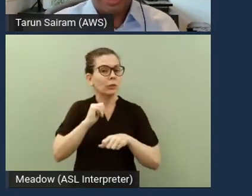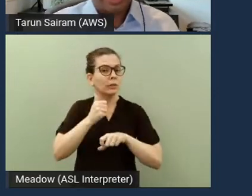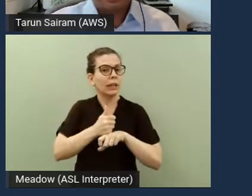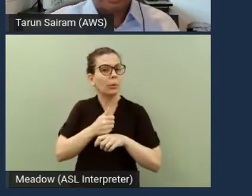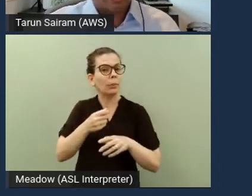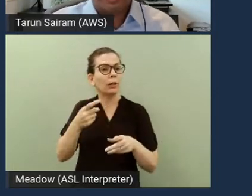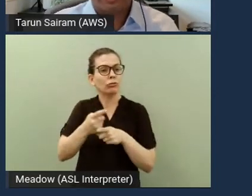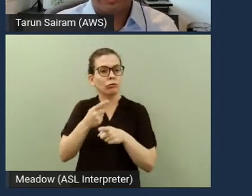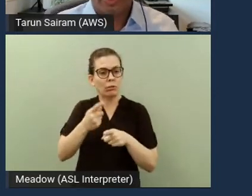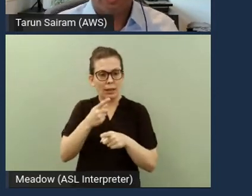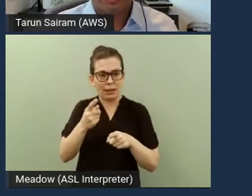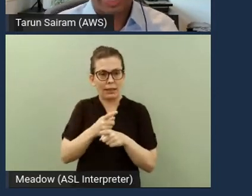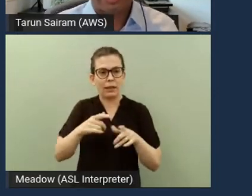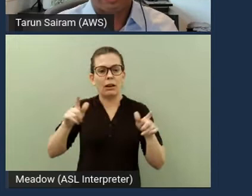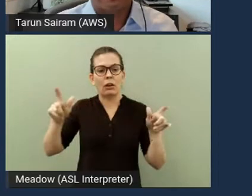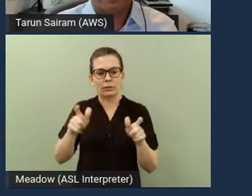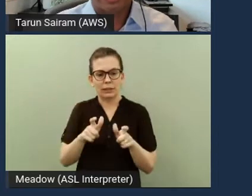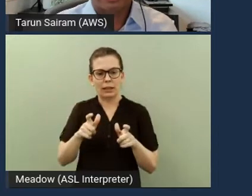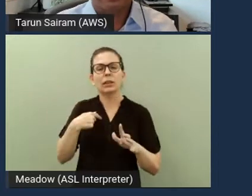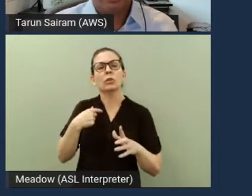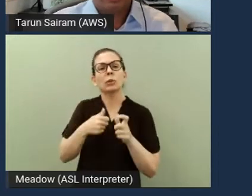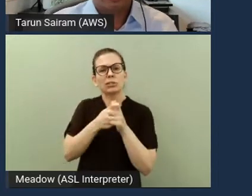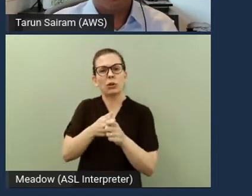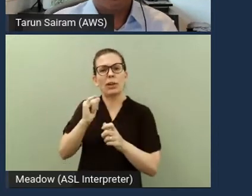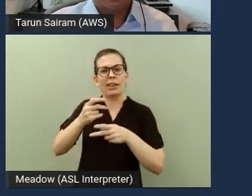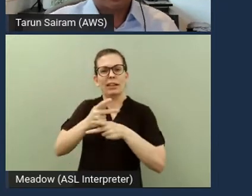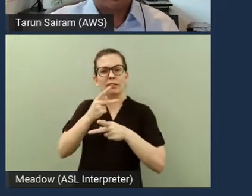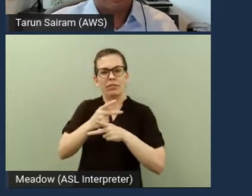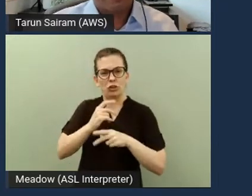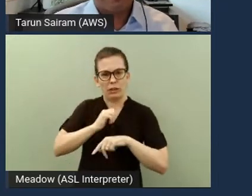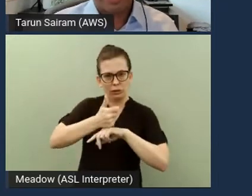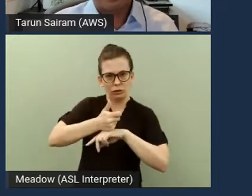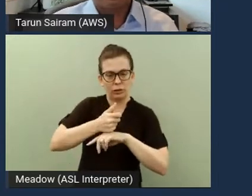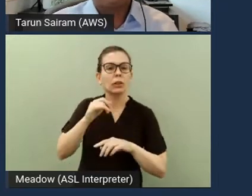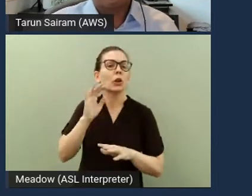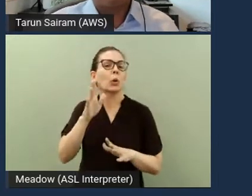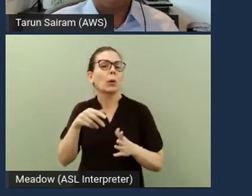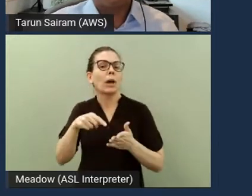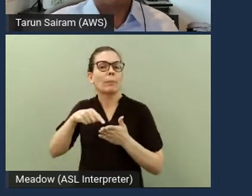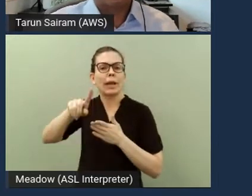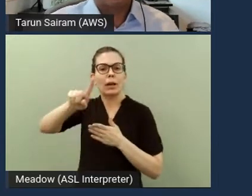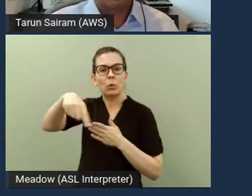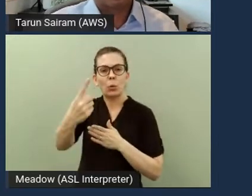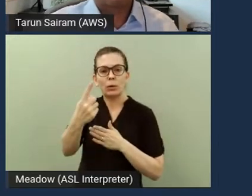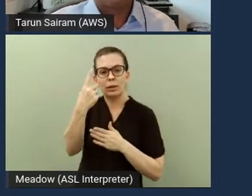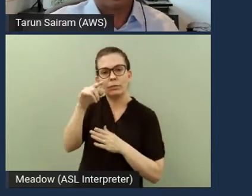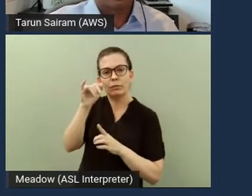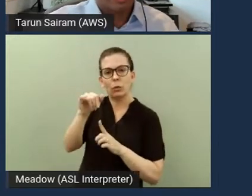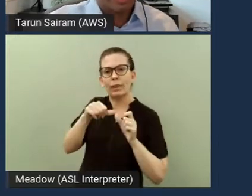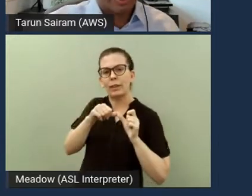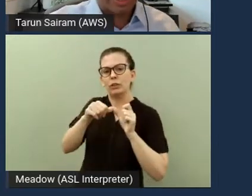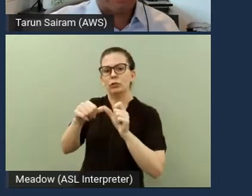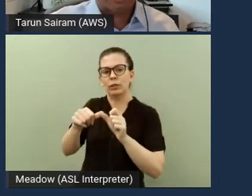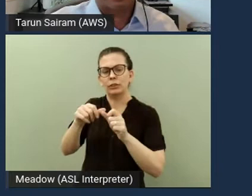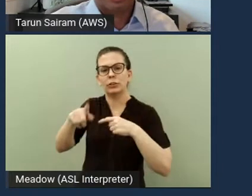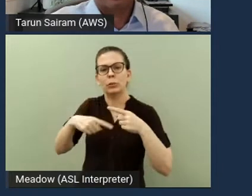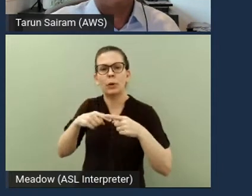And so we're gonna go with that configuration. Mm. - So you're gonna be paying only for the duration when your endpoints are actively